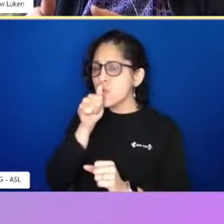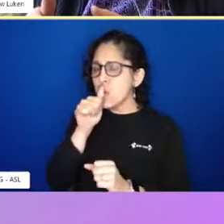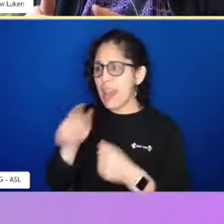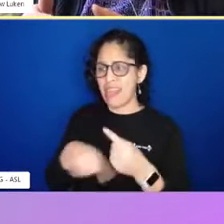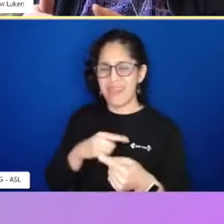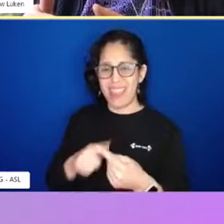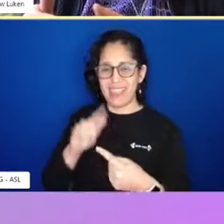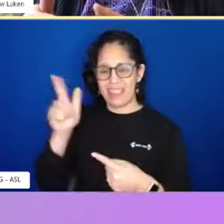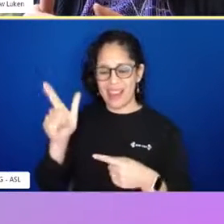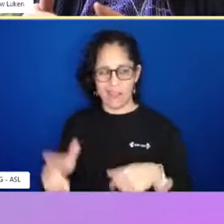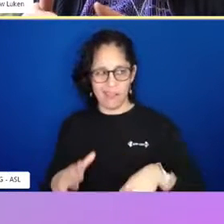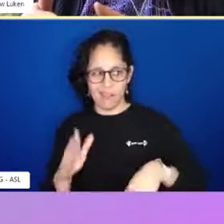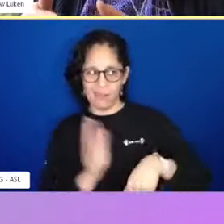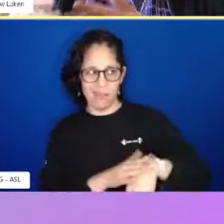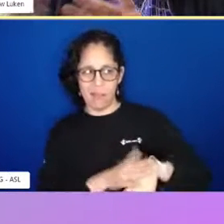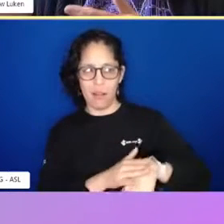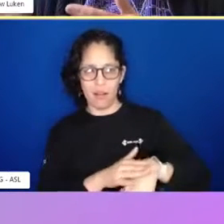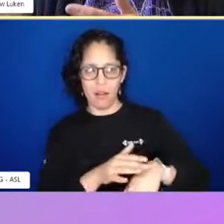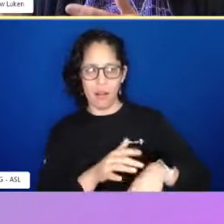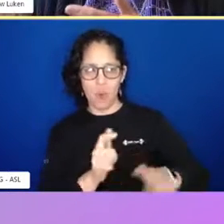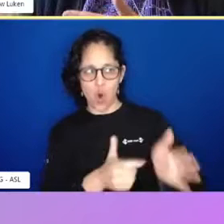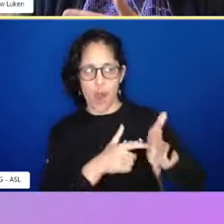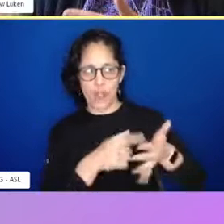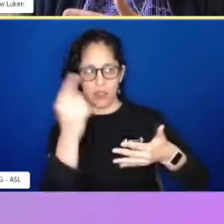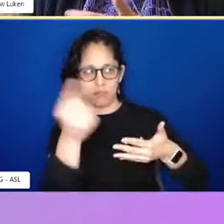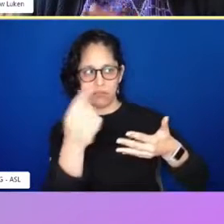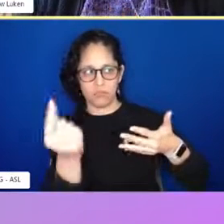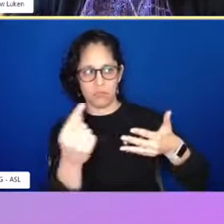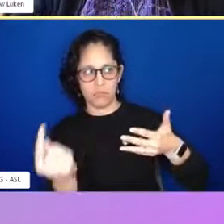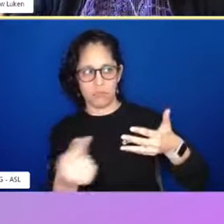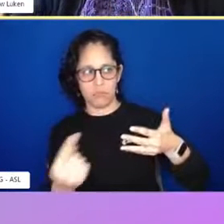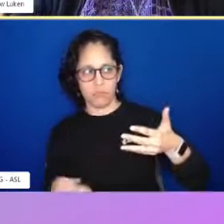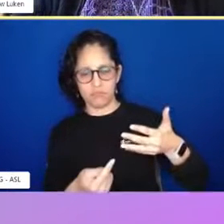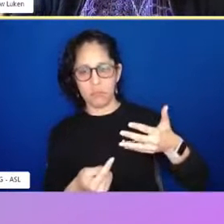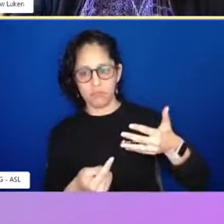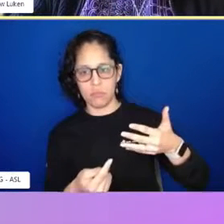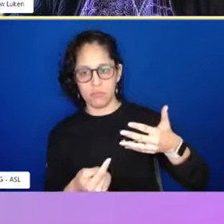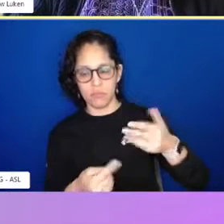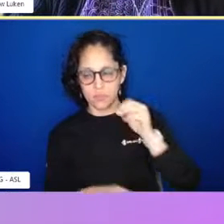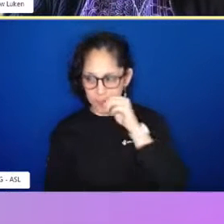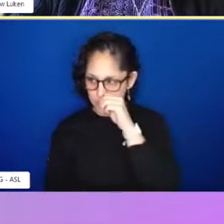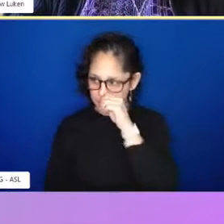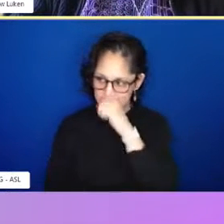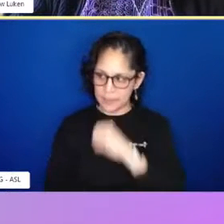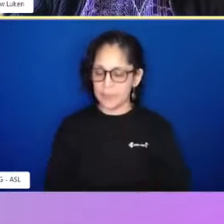their face, or does your flow require them to try a password only to be told